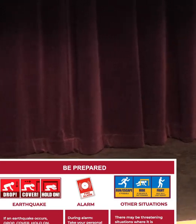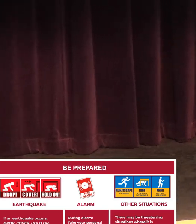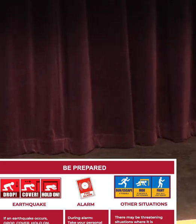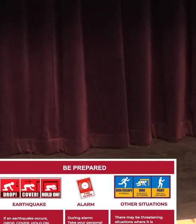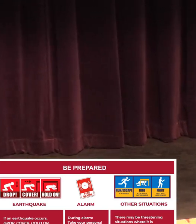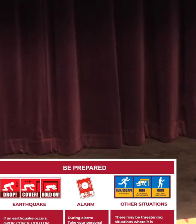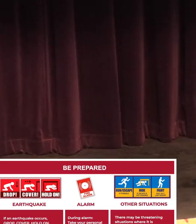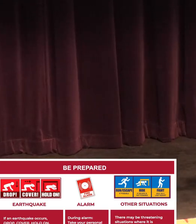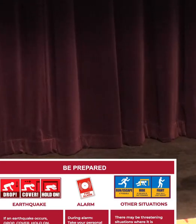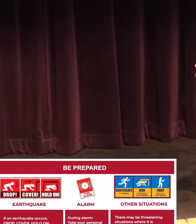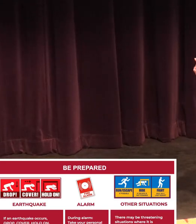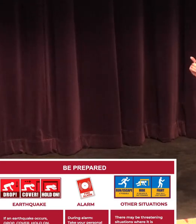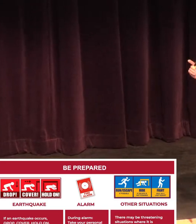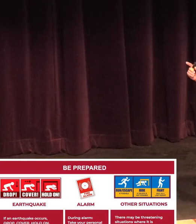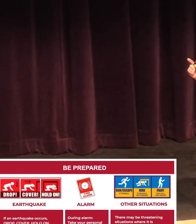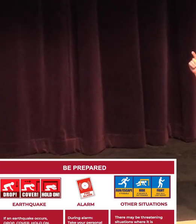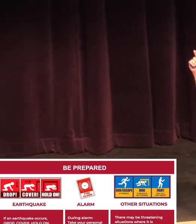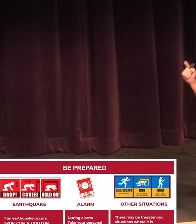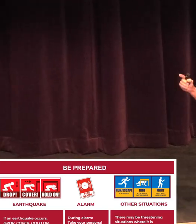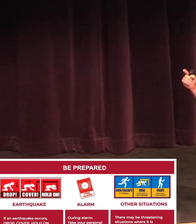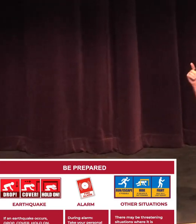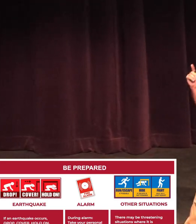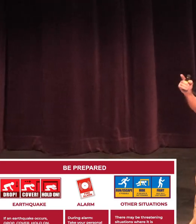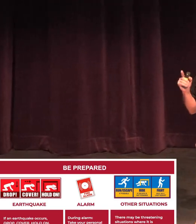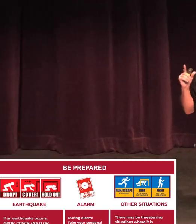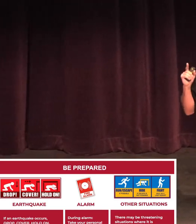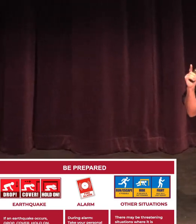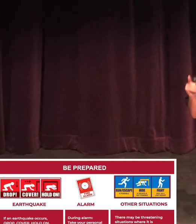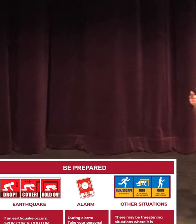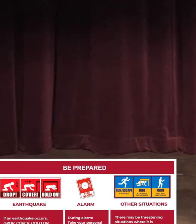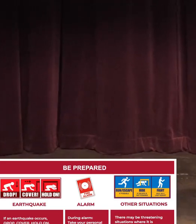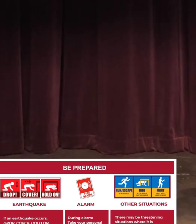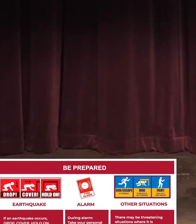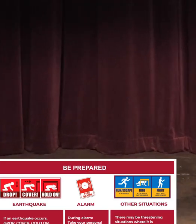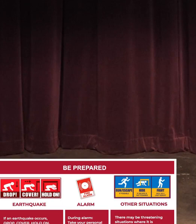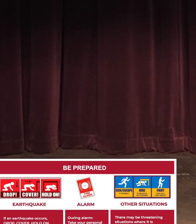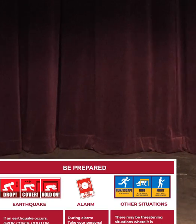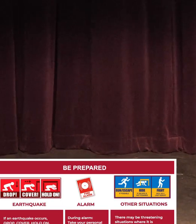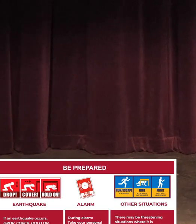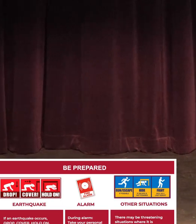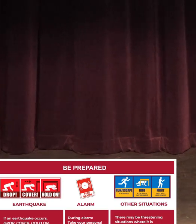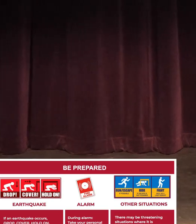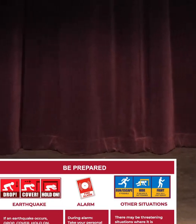nothing bad will happen to you does not bode well. Is one presenter put it, he is going